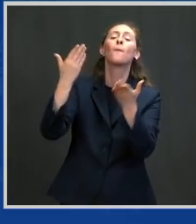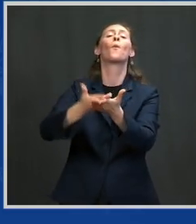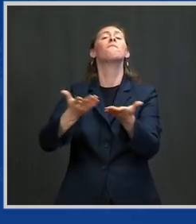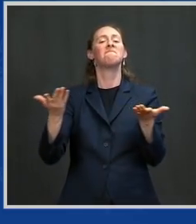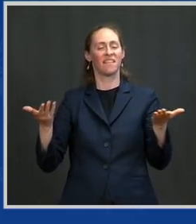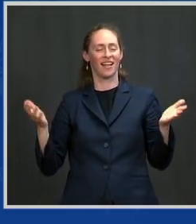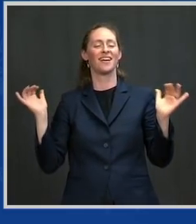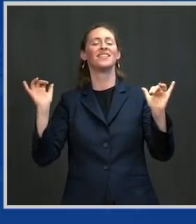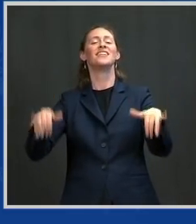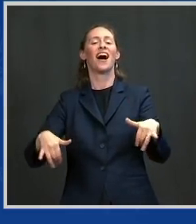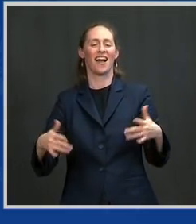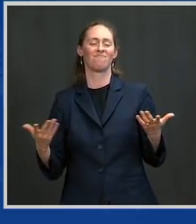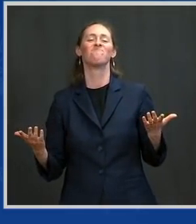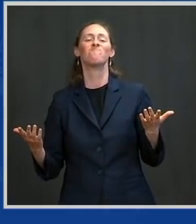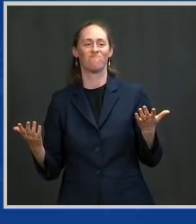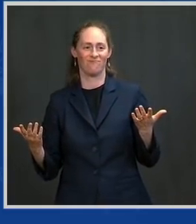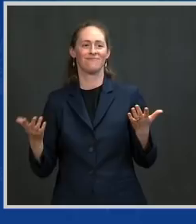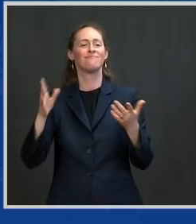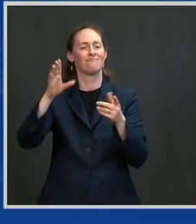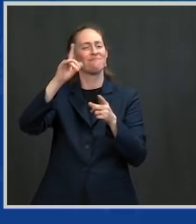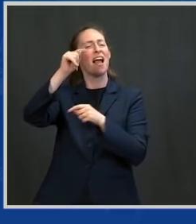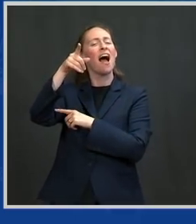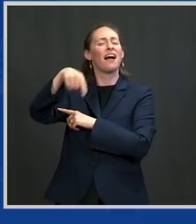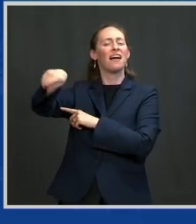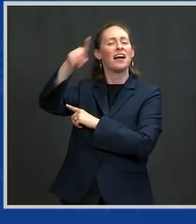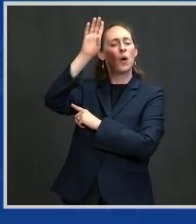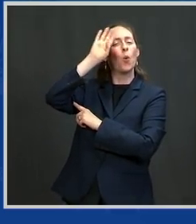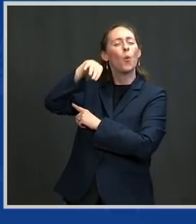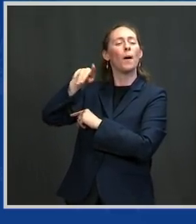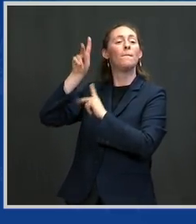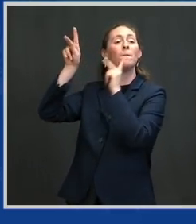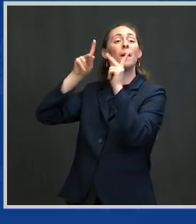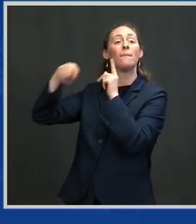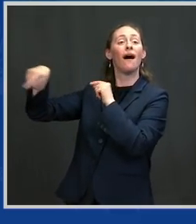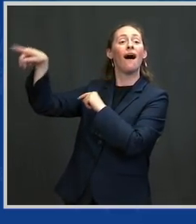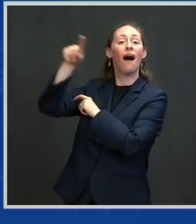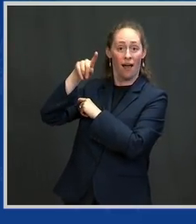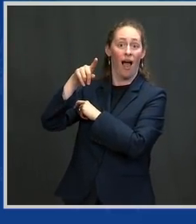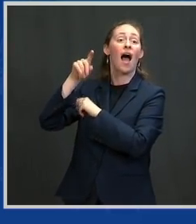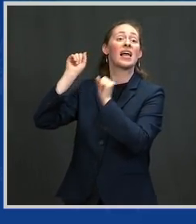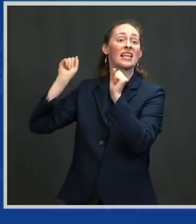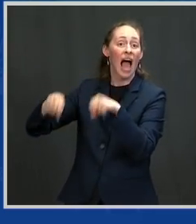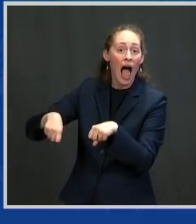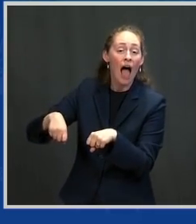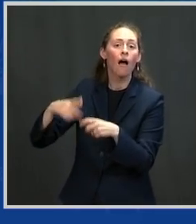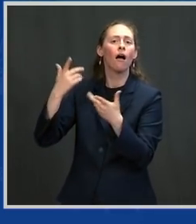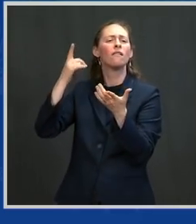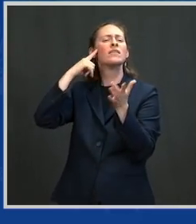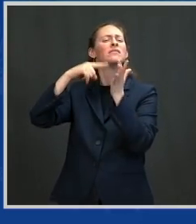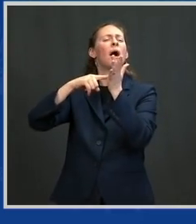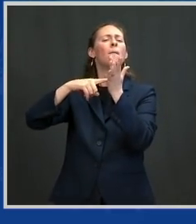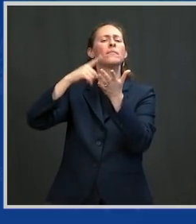I knew the kind of help I'd get from the Defense Department, from police departments, from -- from the hospitals, from --